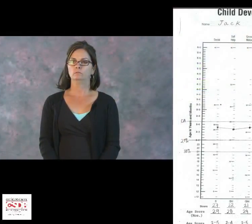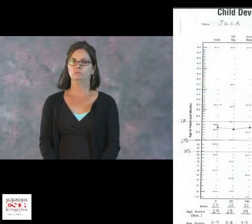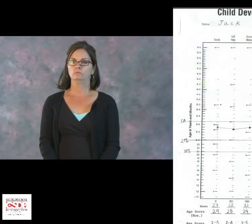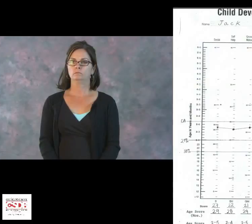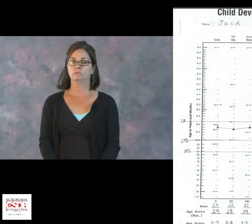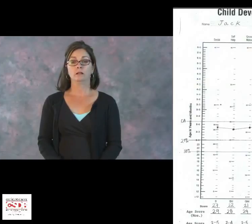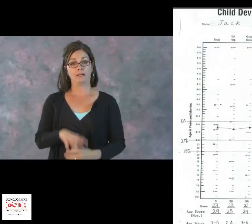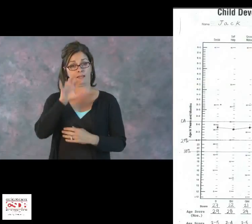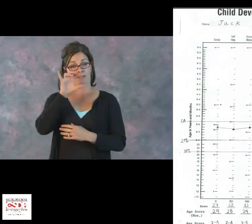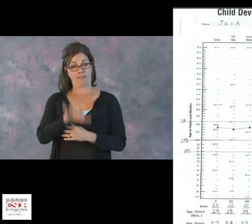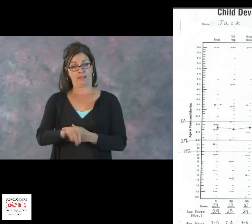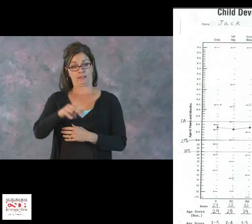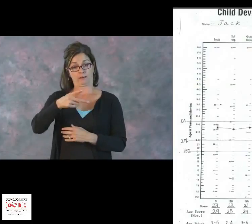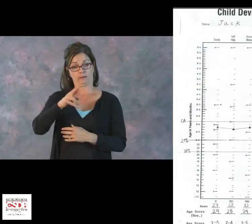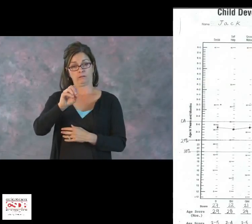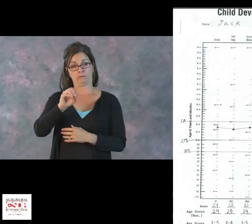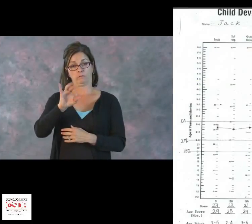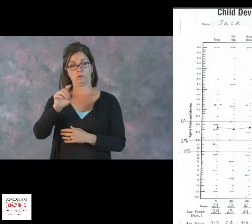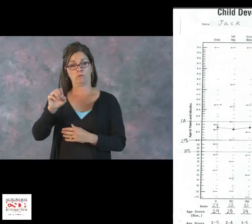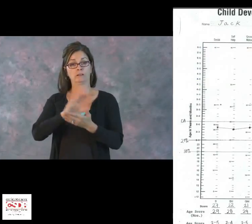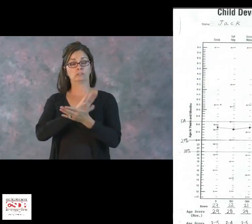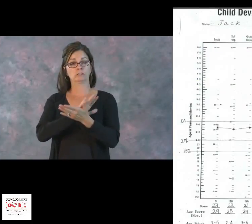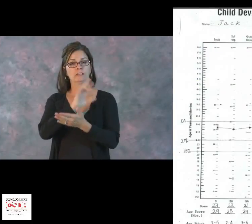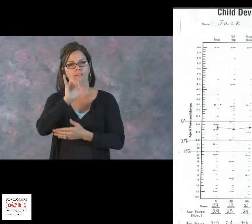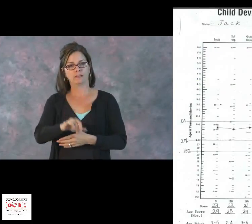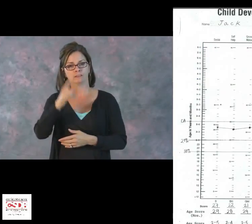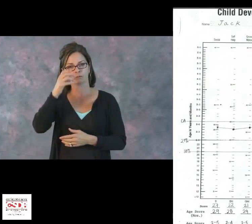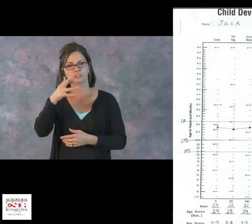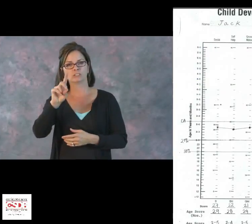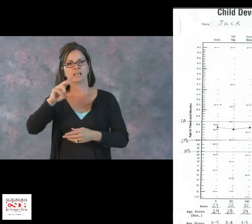This profile sheet is for a child named Jack.